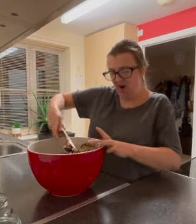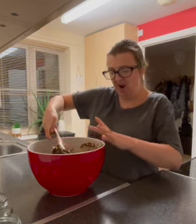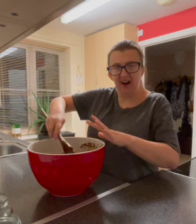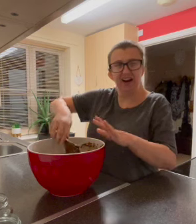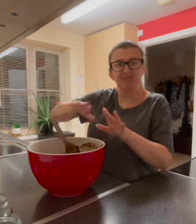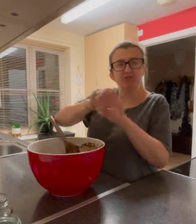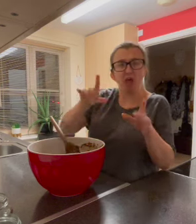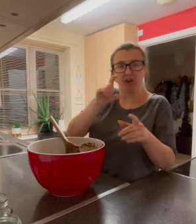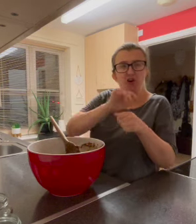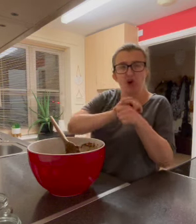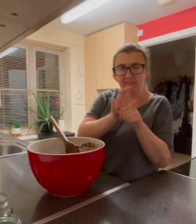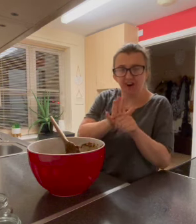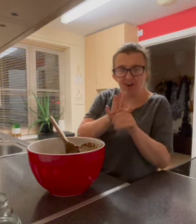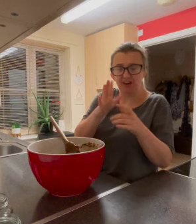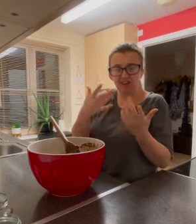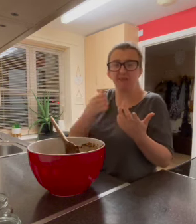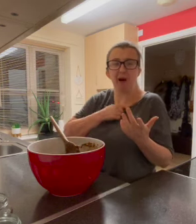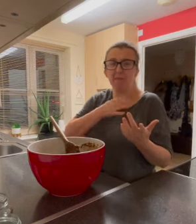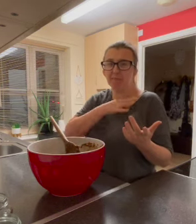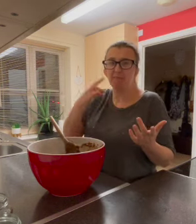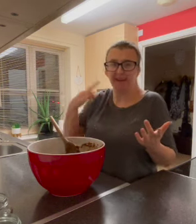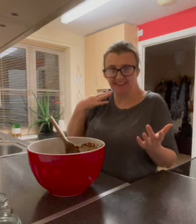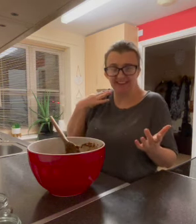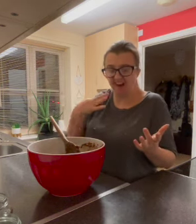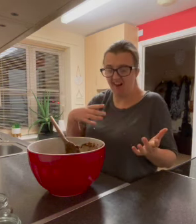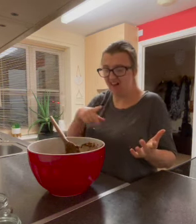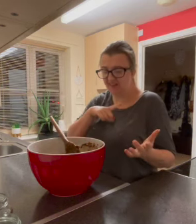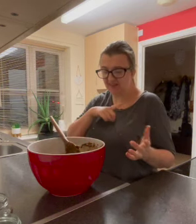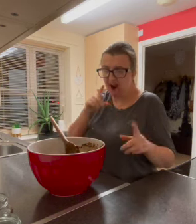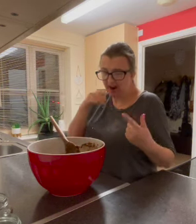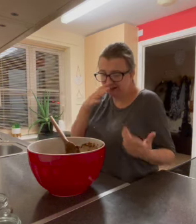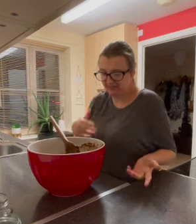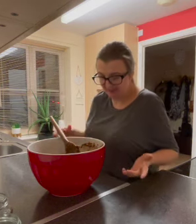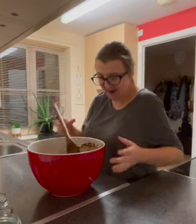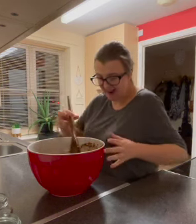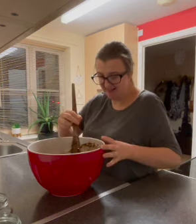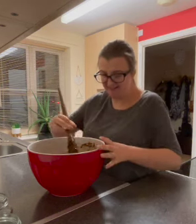it is not because of covid, it is part of my medical condition that cause me unable to smell.